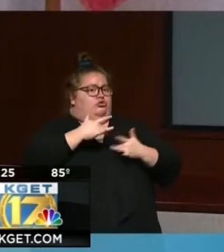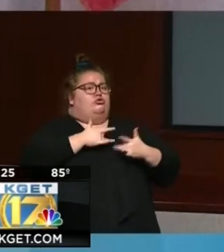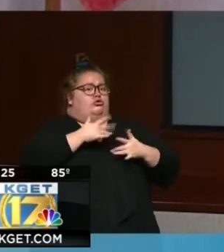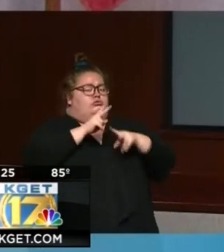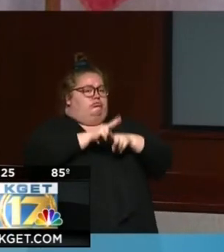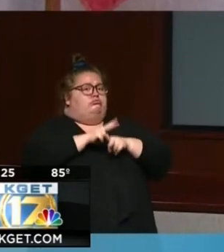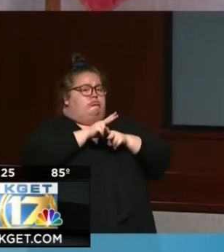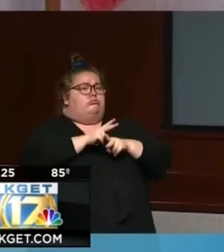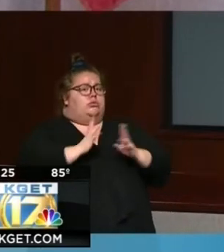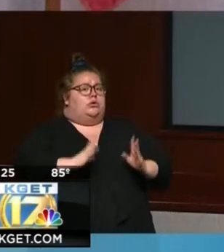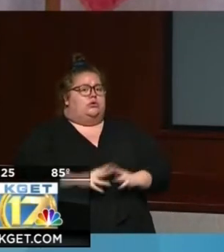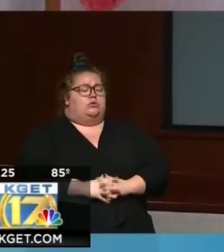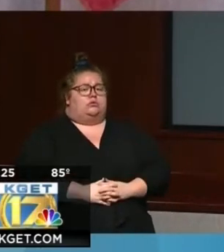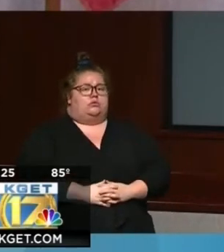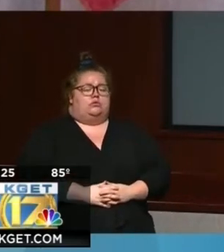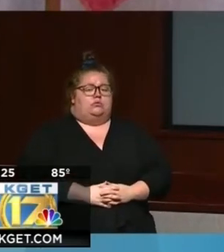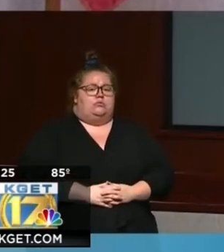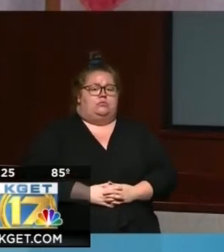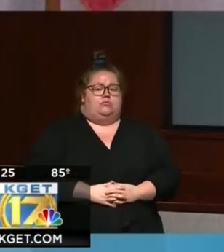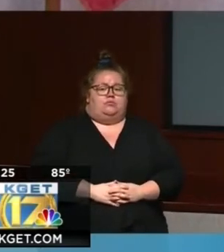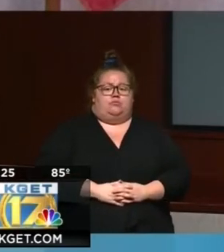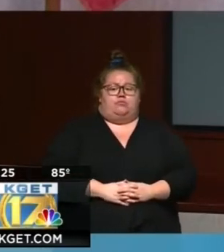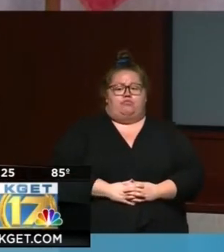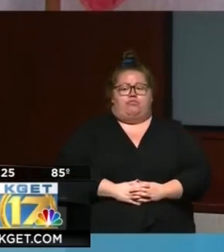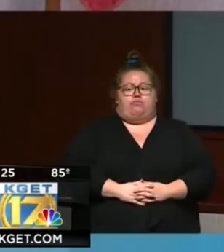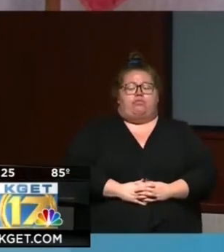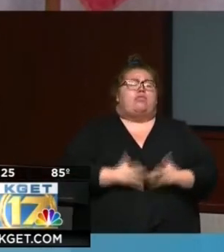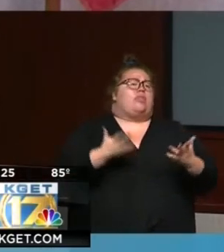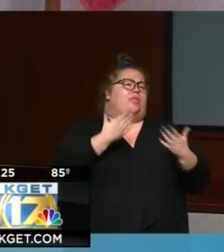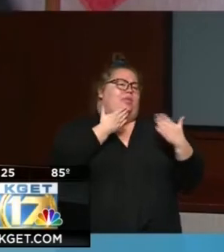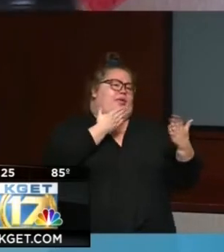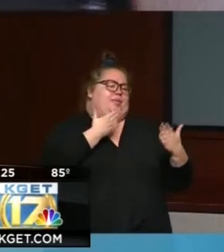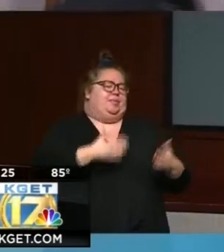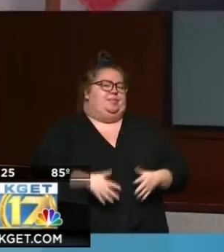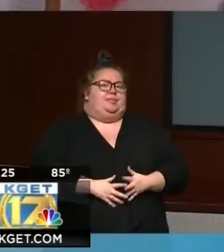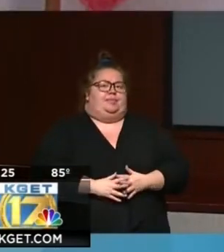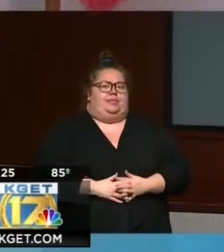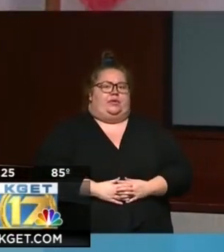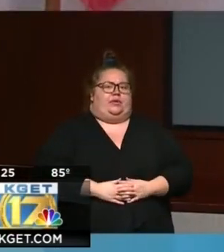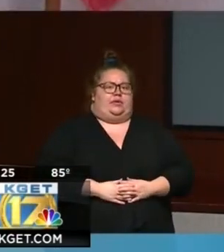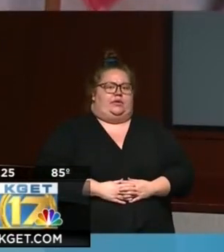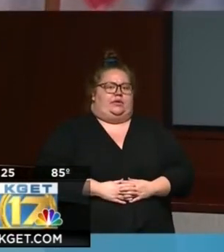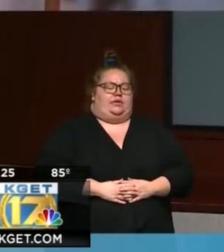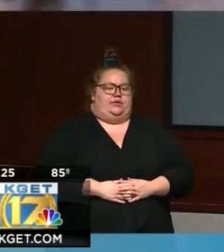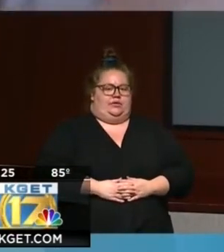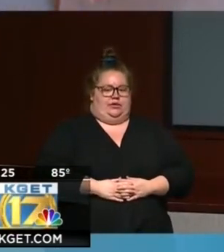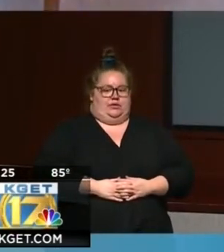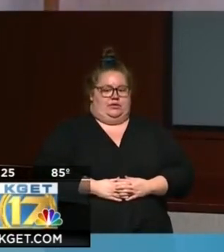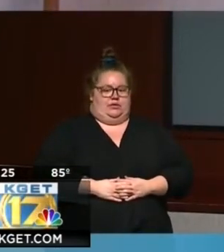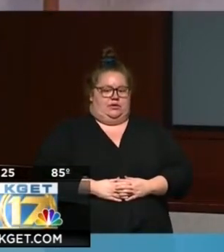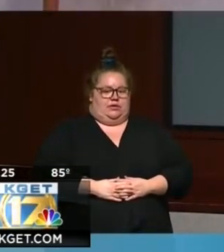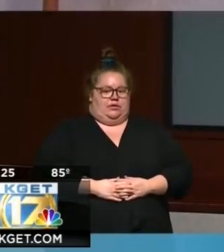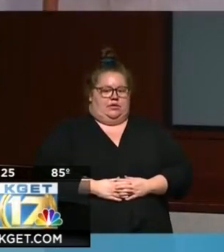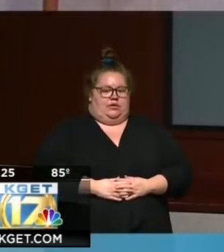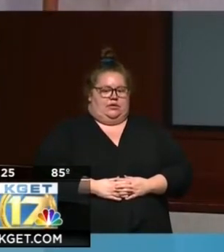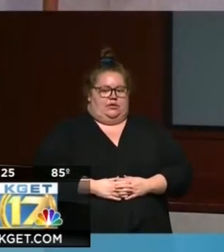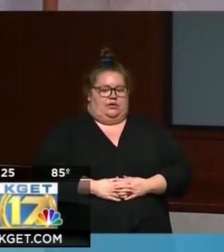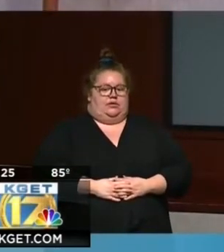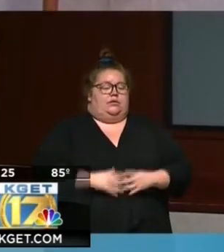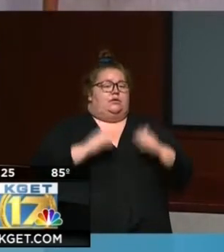REMAINS ONE OF OUR CONCERNS THAT WE ARE TRACK -- WE ARE TRACKING VERY CLOSELY.